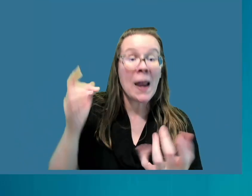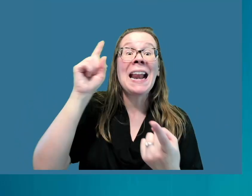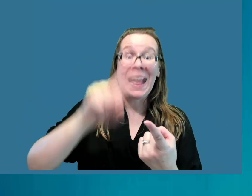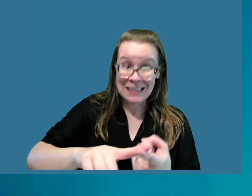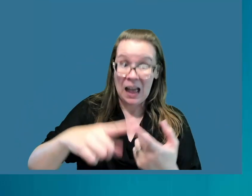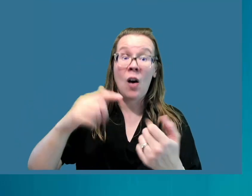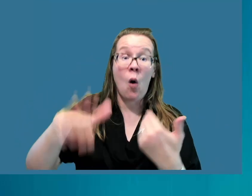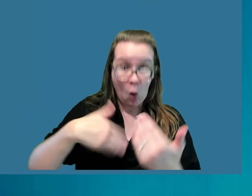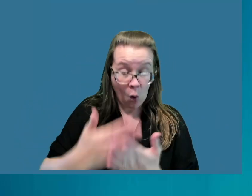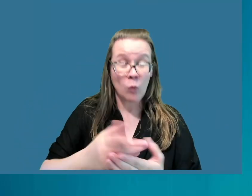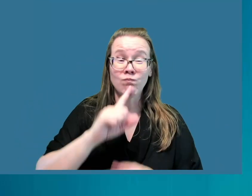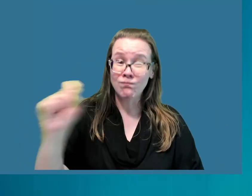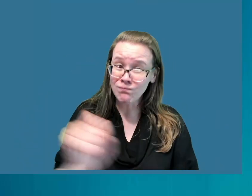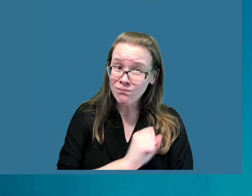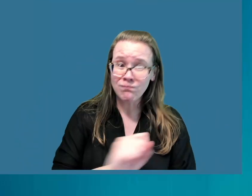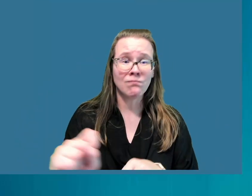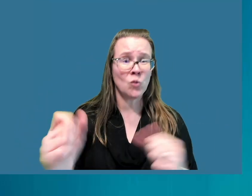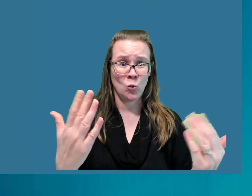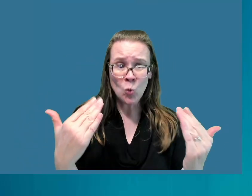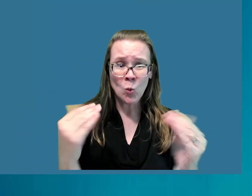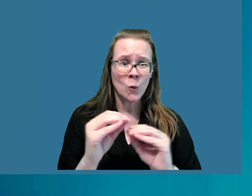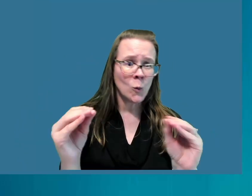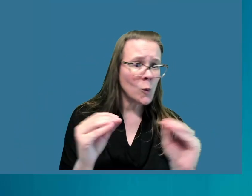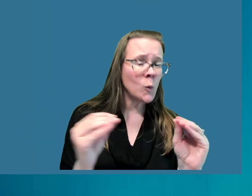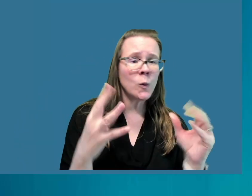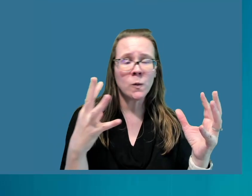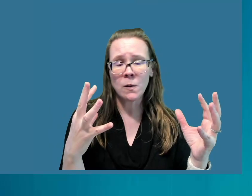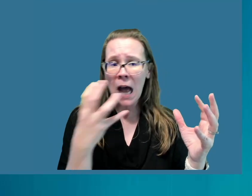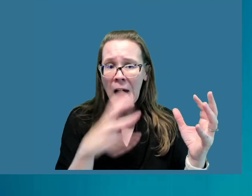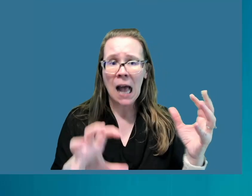leave them until all of my cookies are baked, and the last batch is